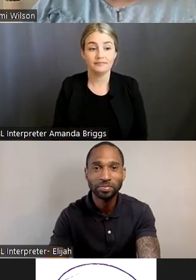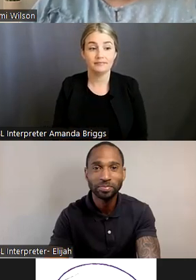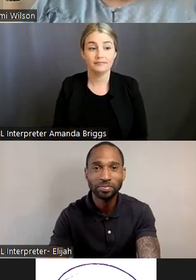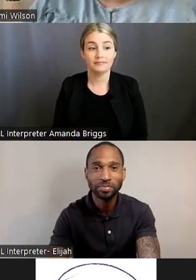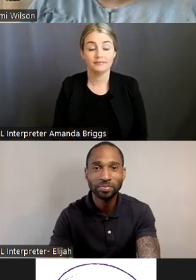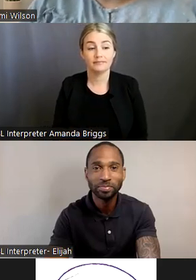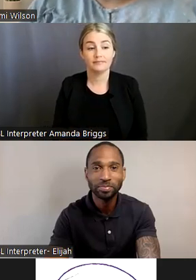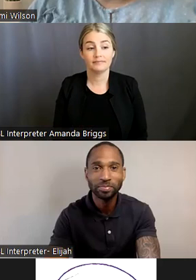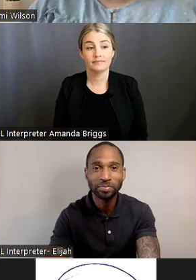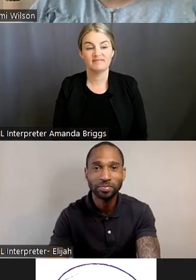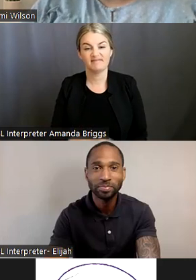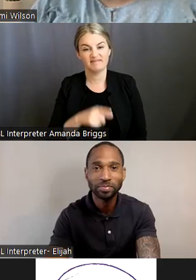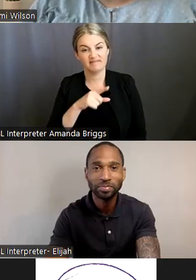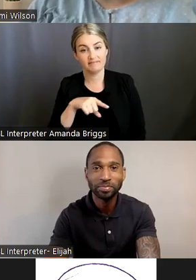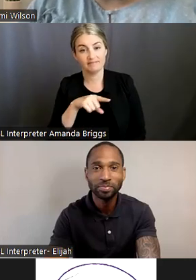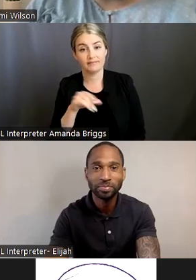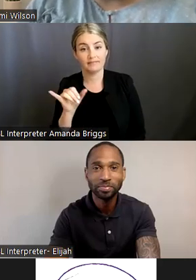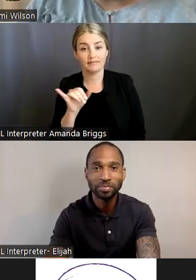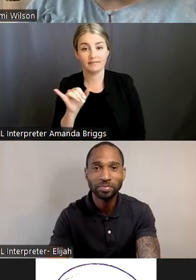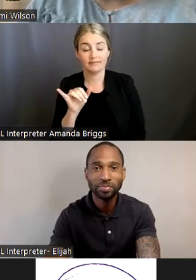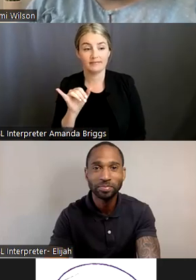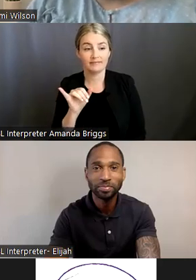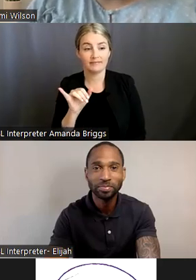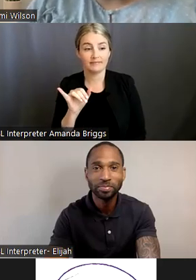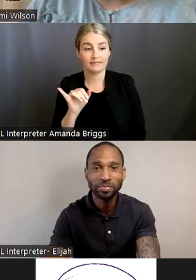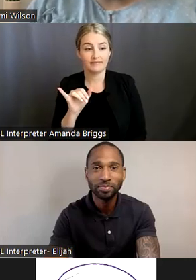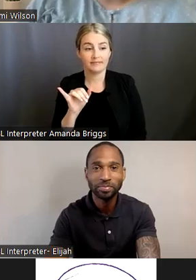a relatively, you'll see that the word relatively